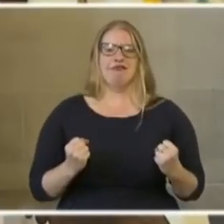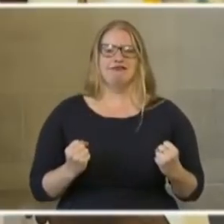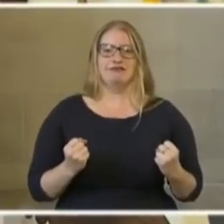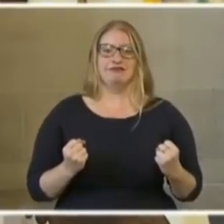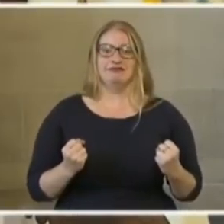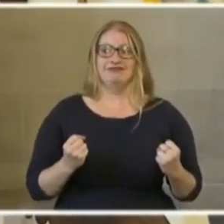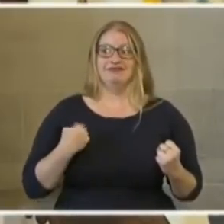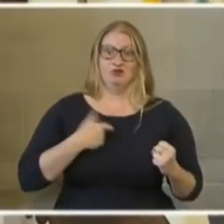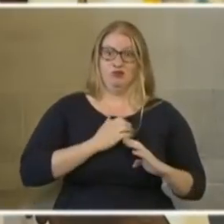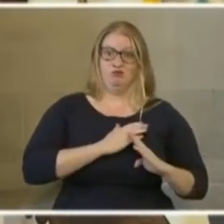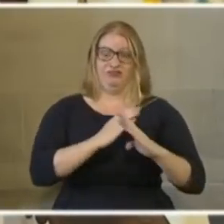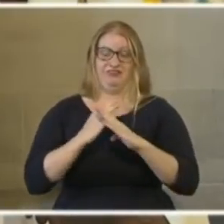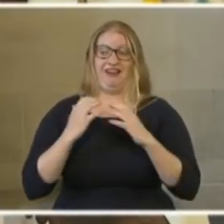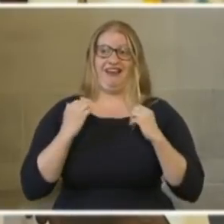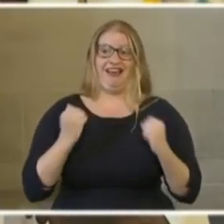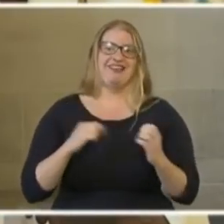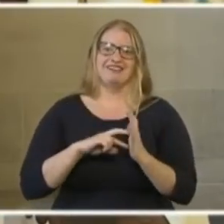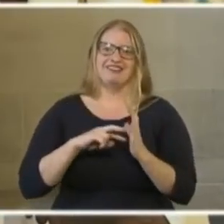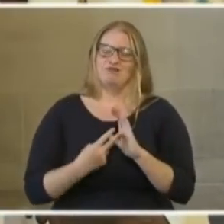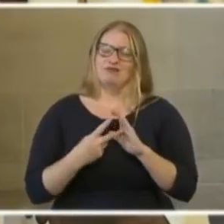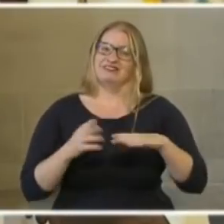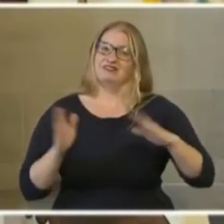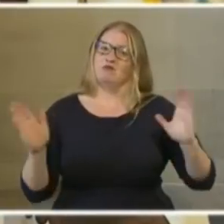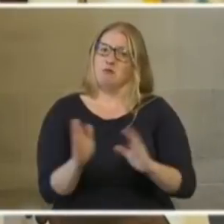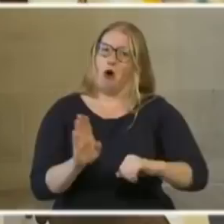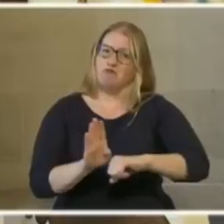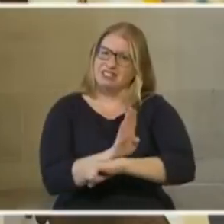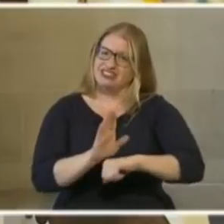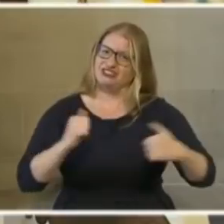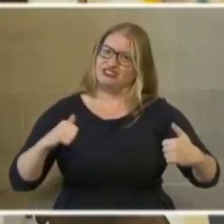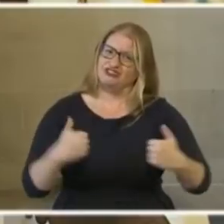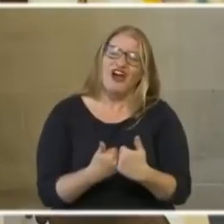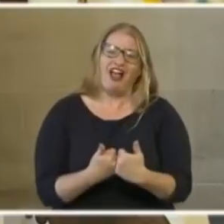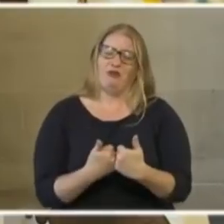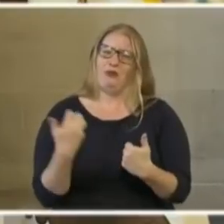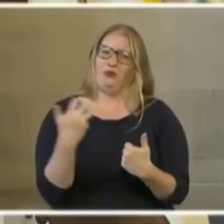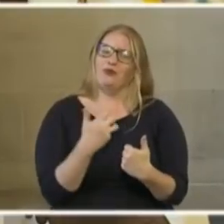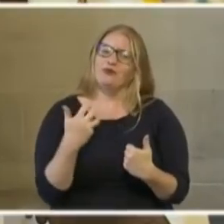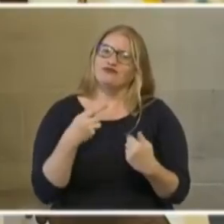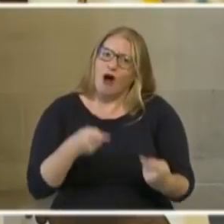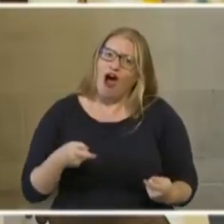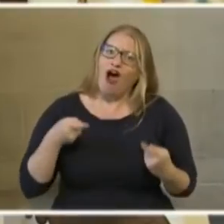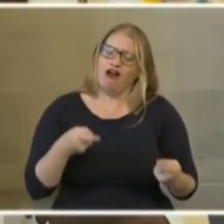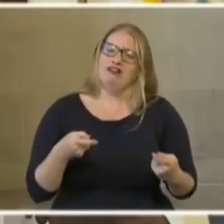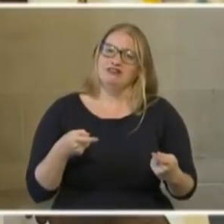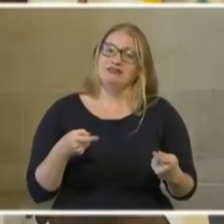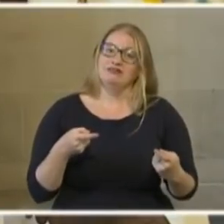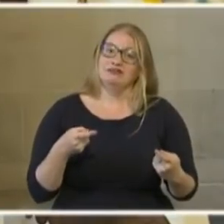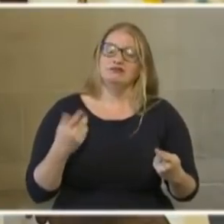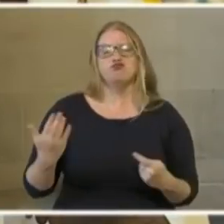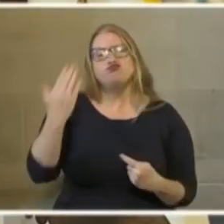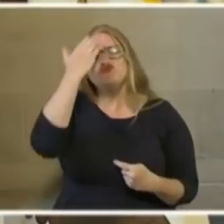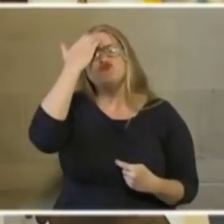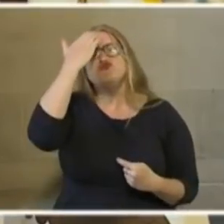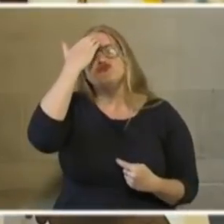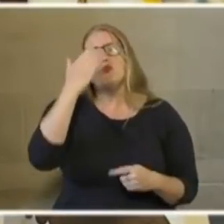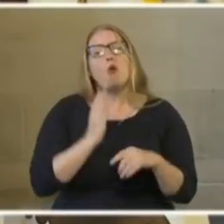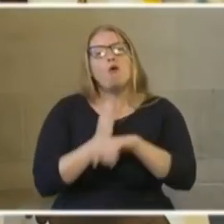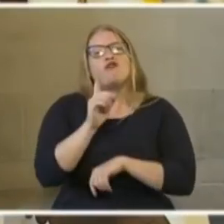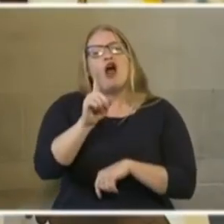THAT WE ARE APPROACHING LIGHTLY. WE KNOW IN ORDER TO PROTECT PUBLIC HEALTH WE ARE CREATING OTHER CHALLENGES FOR SMALL